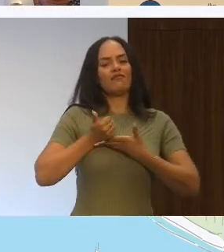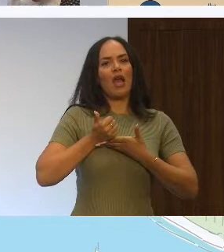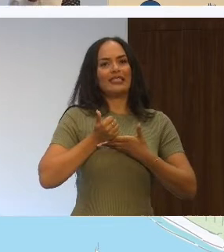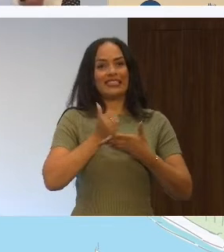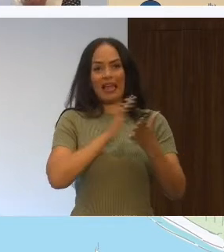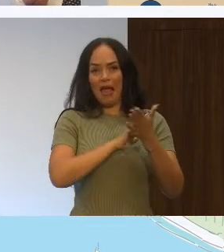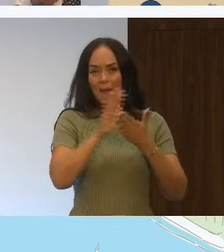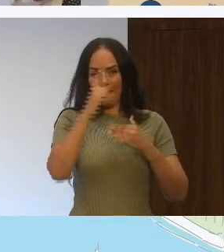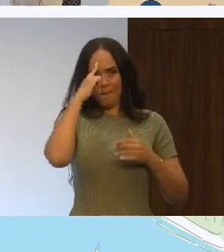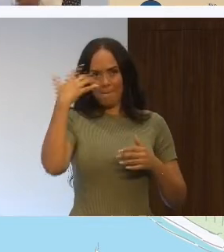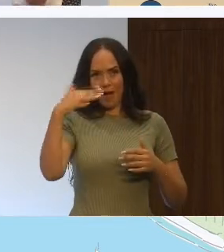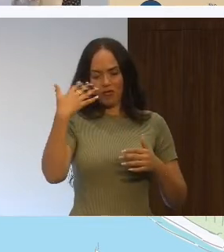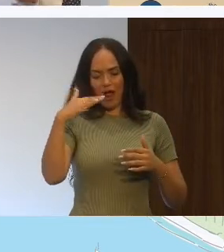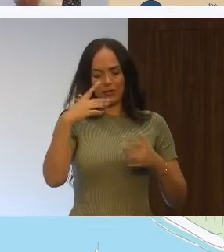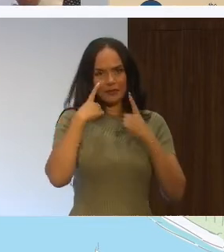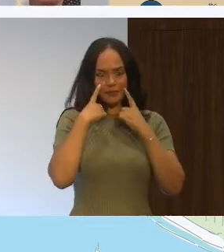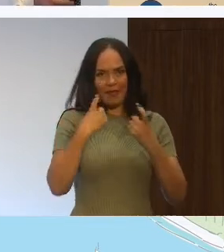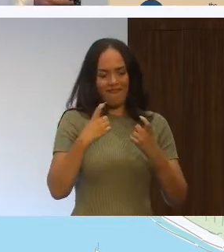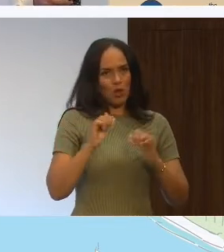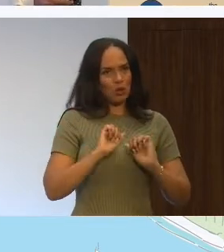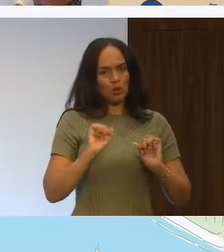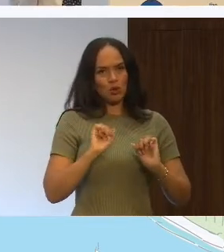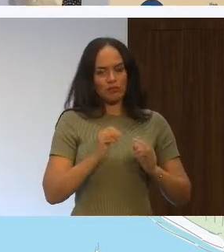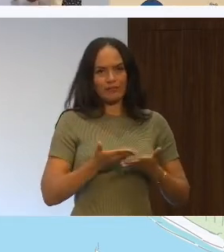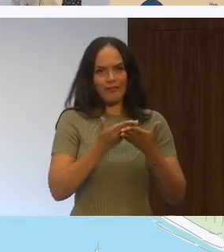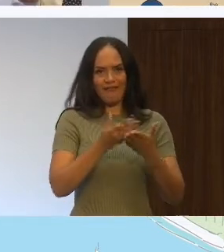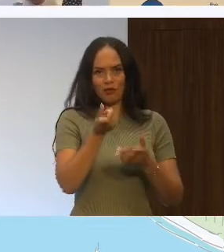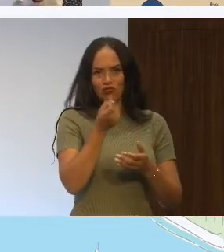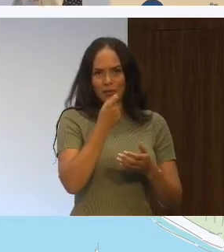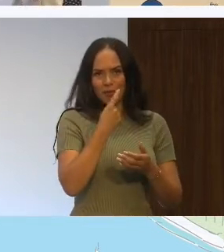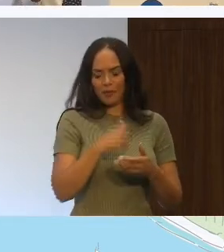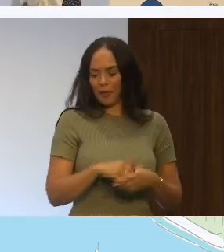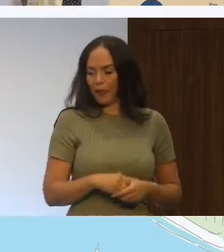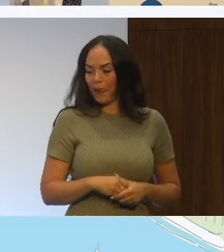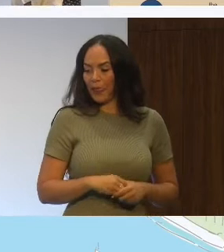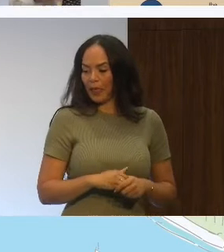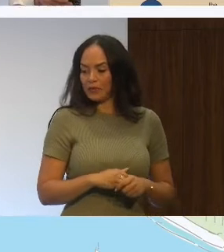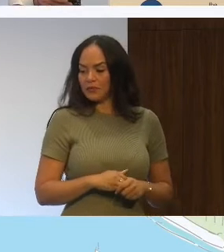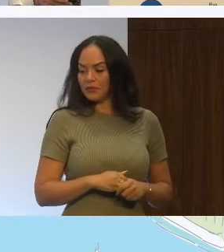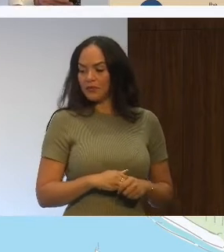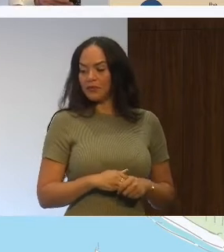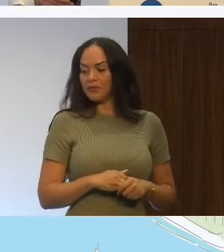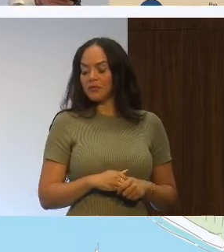A lot of people say, oh, the triptans not working. I always say go up to the maximum maximum dose allowed for that particular triptan